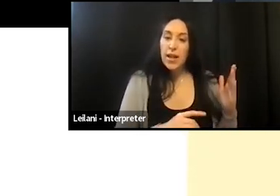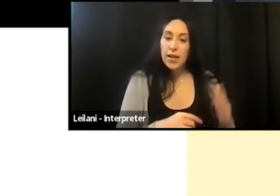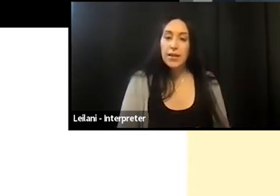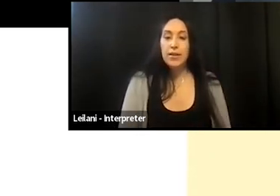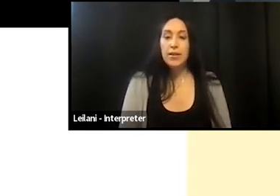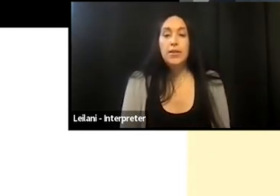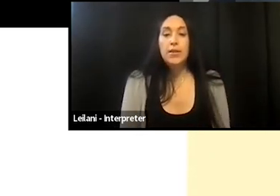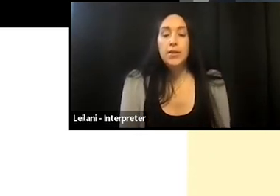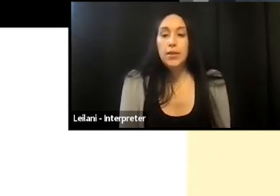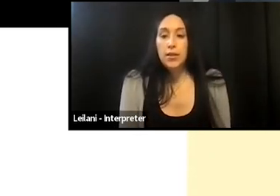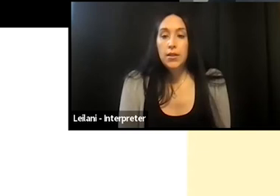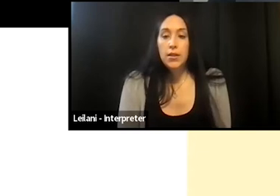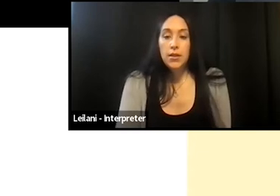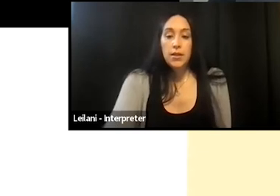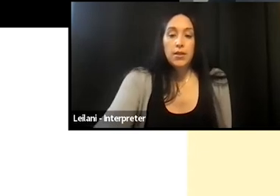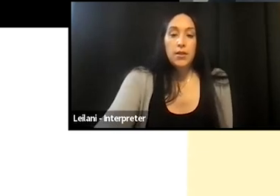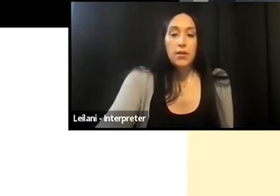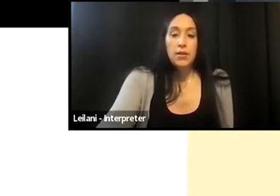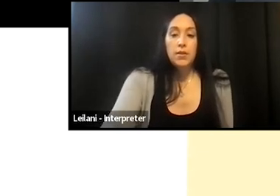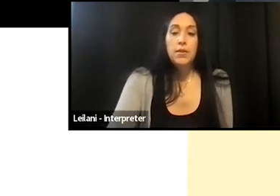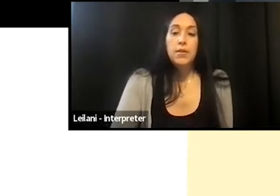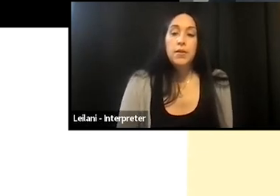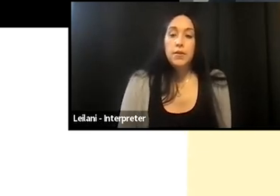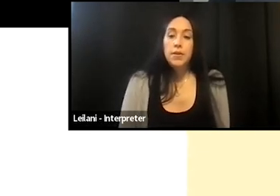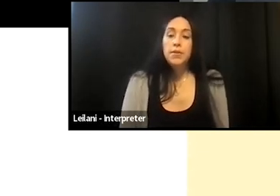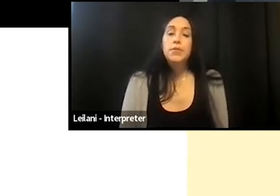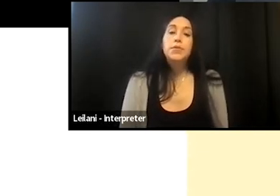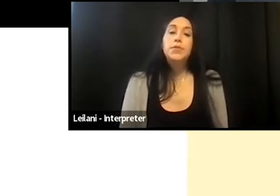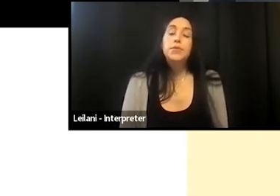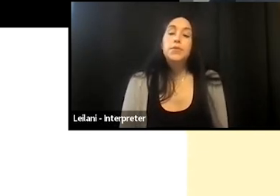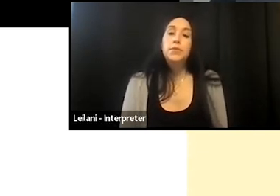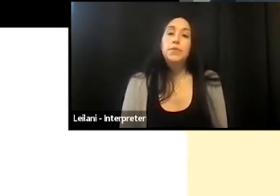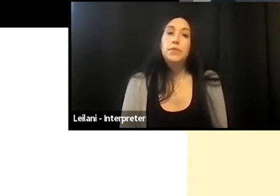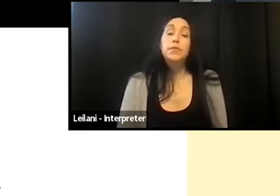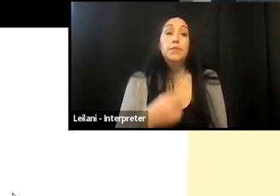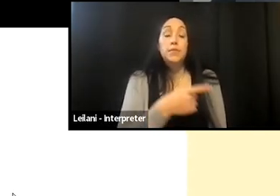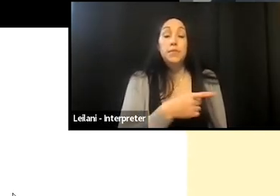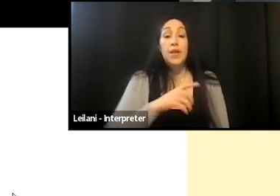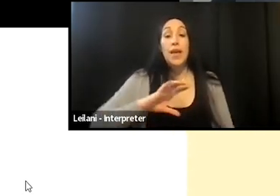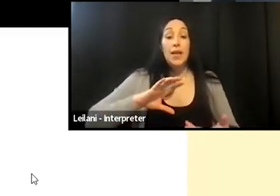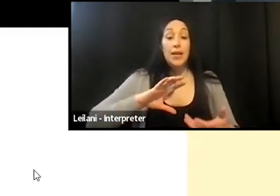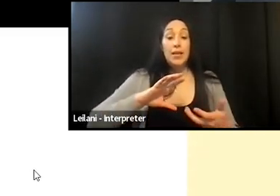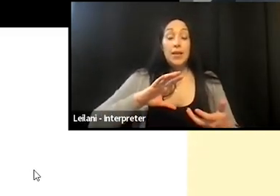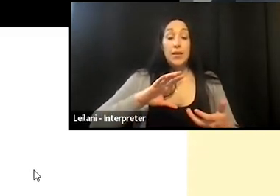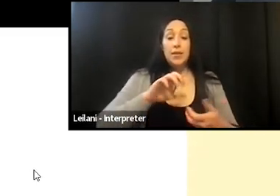Having the dishwasher elevated to accommodate individuals who are in wheelchairs and they cannot bend over easily